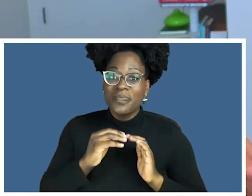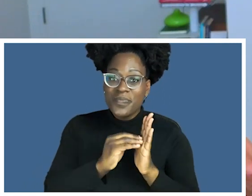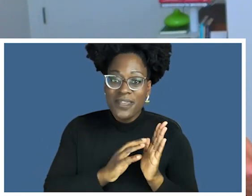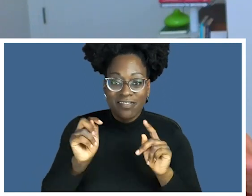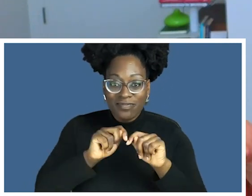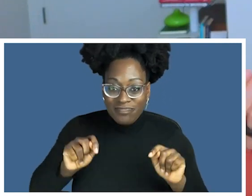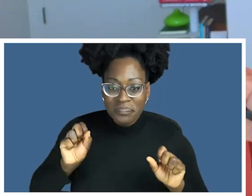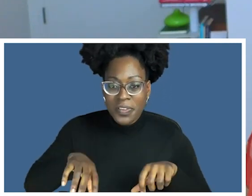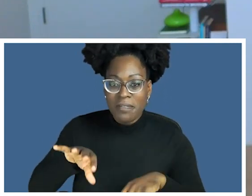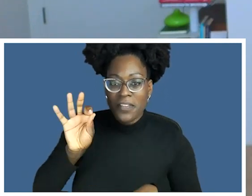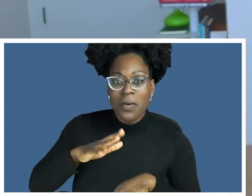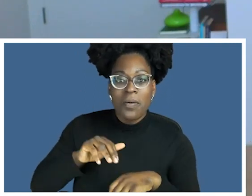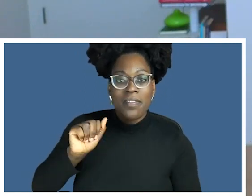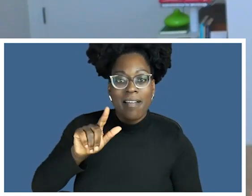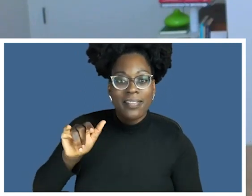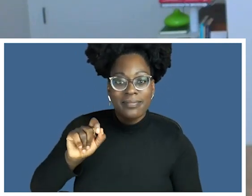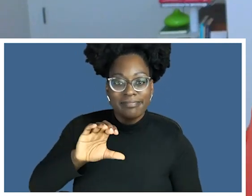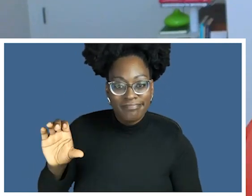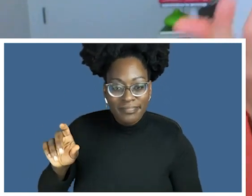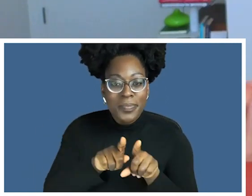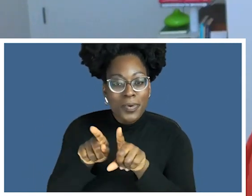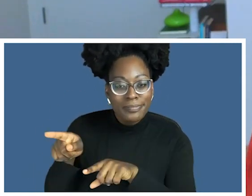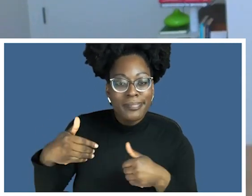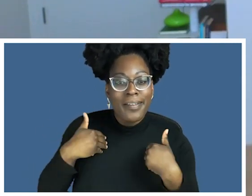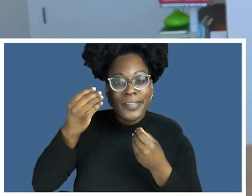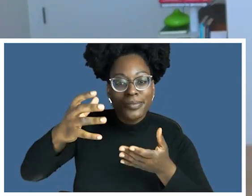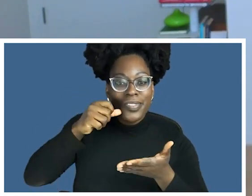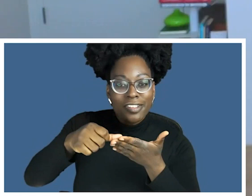of this episode at ally.cc. There you can also sign up for our weekly newsletter with